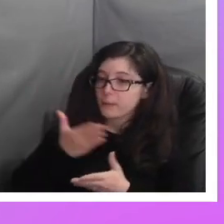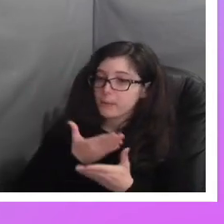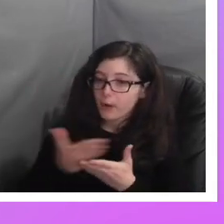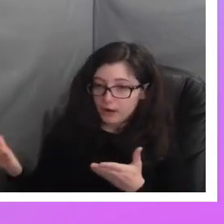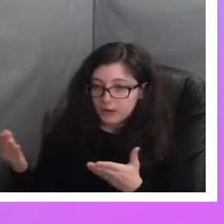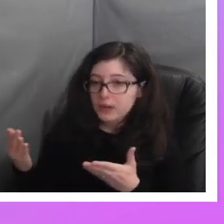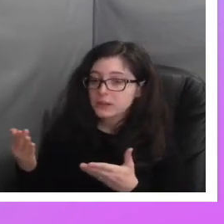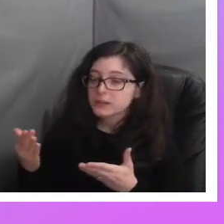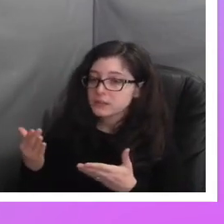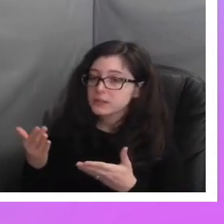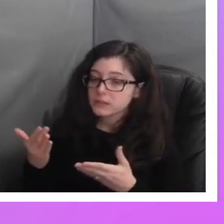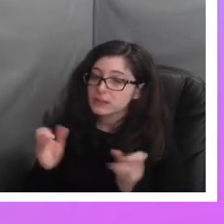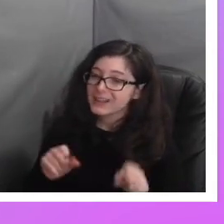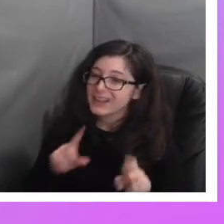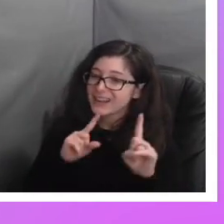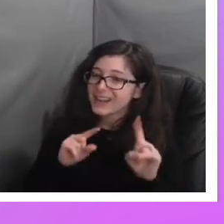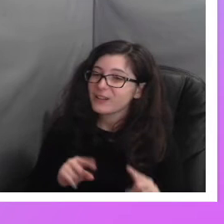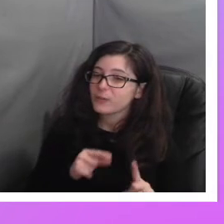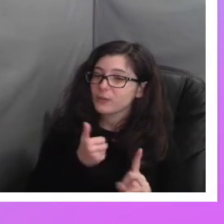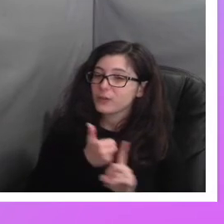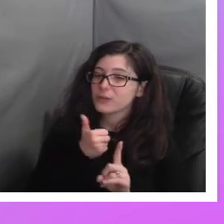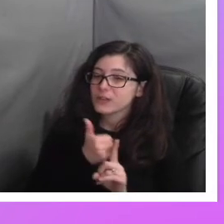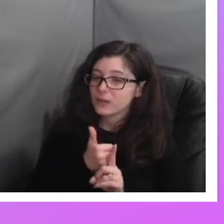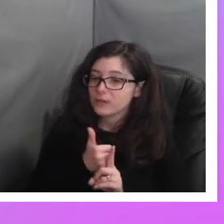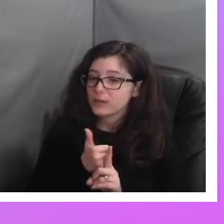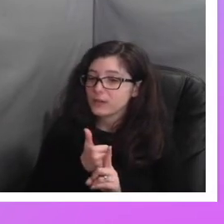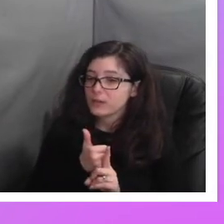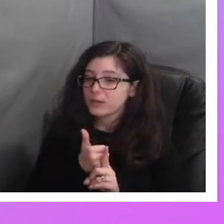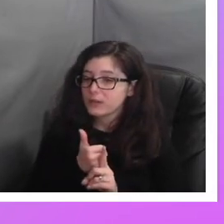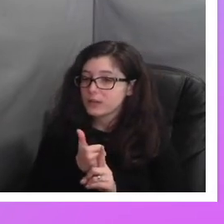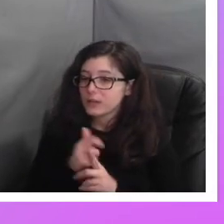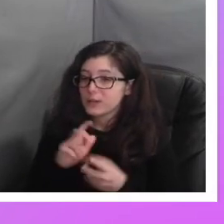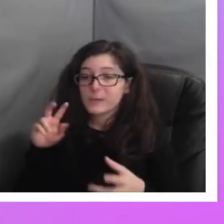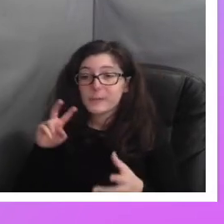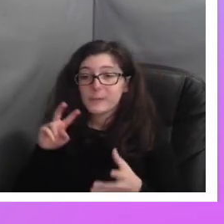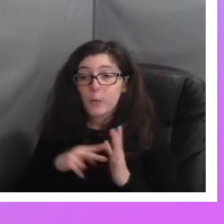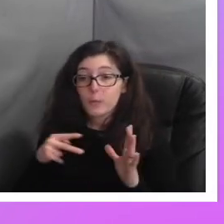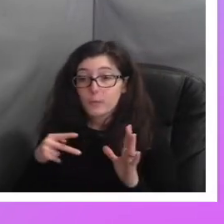In essence, solve problems with tech staff, not lawyers,